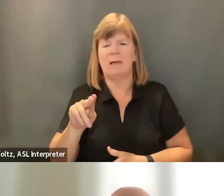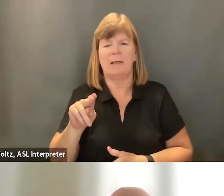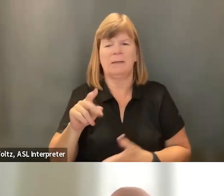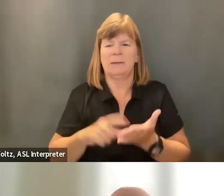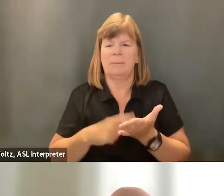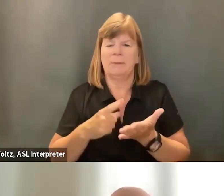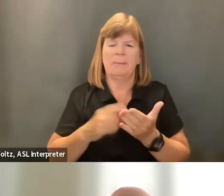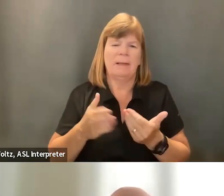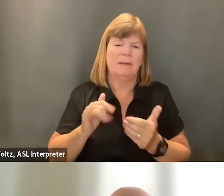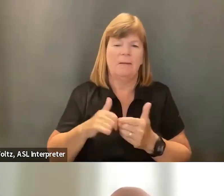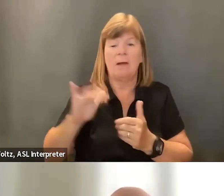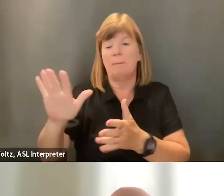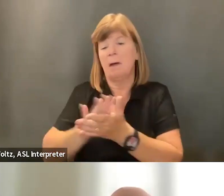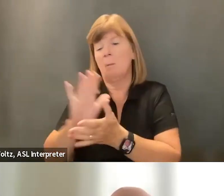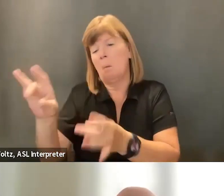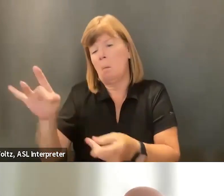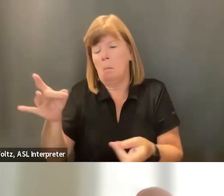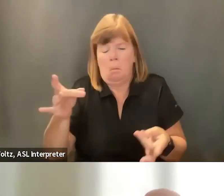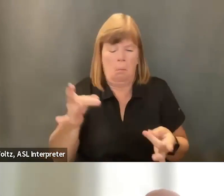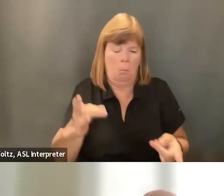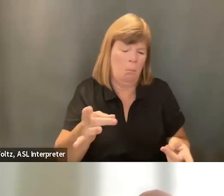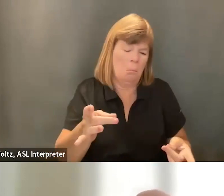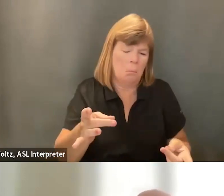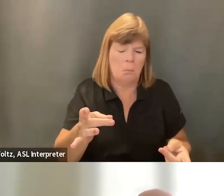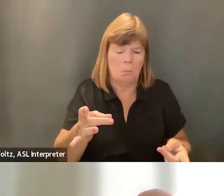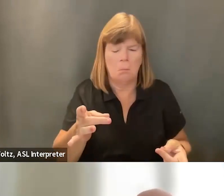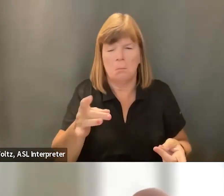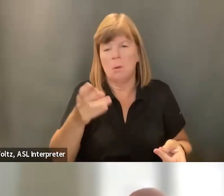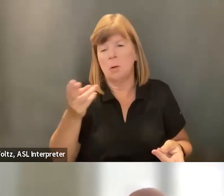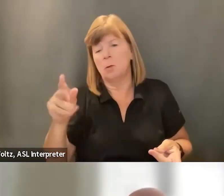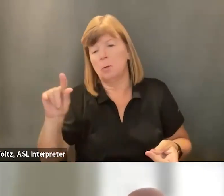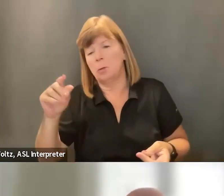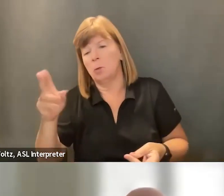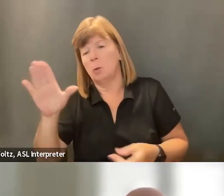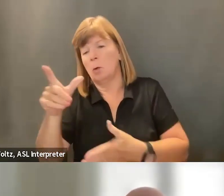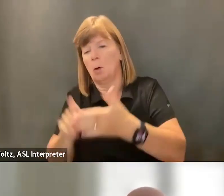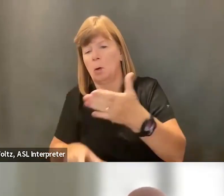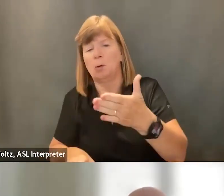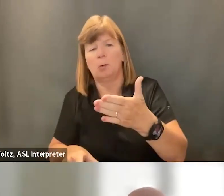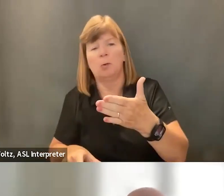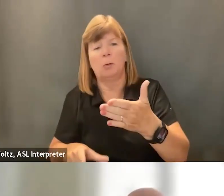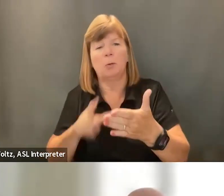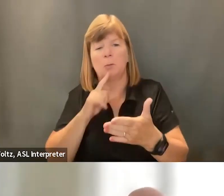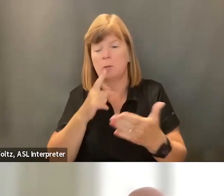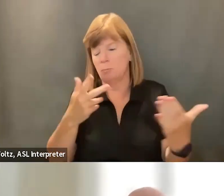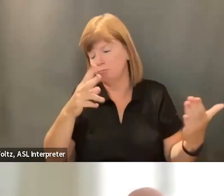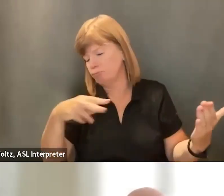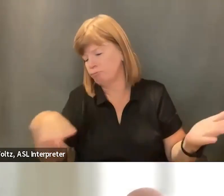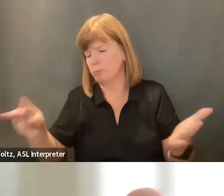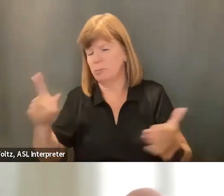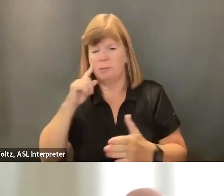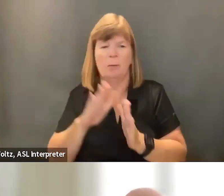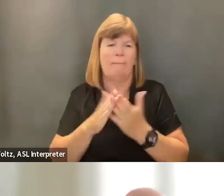hand out take um Hugh's article they're really digestible for book studies and work sessions